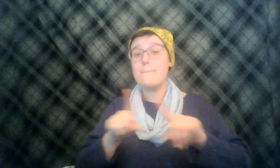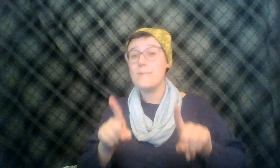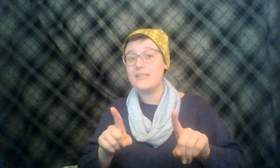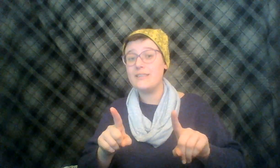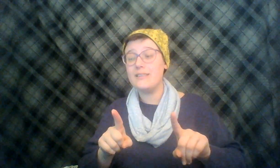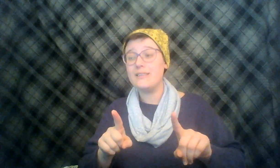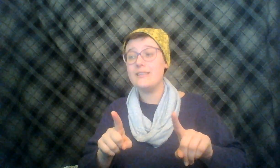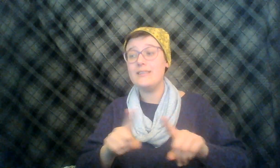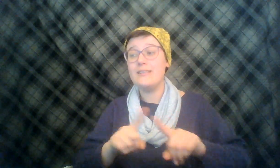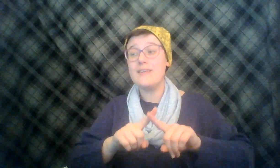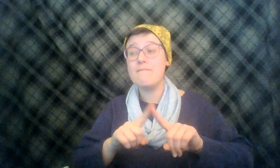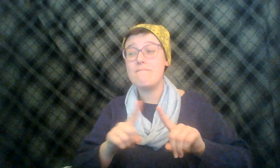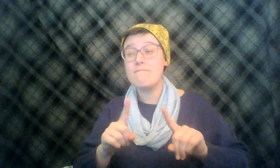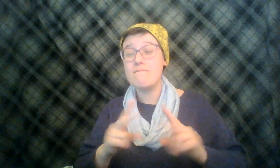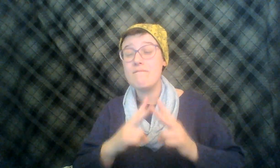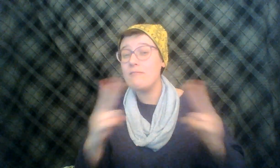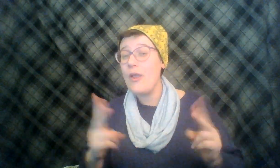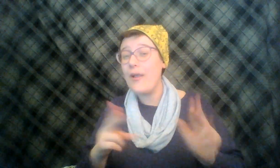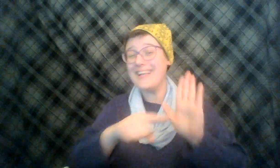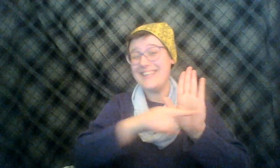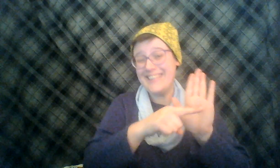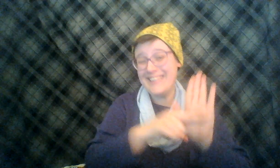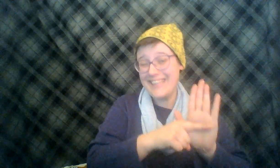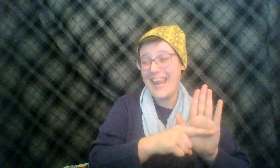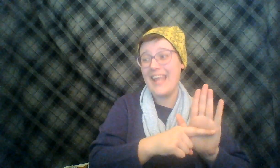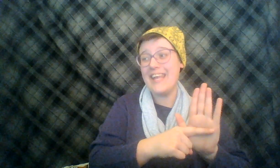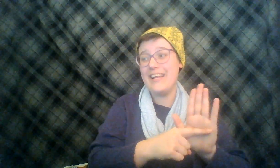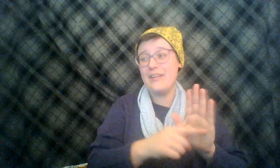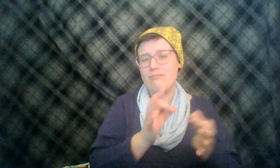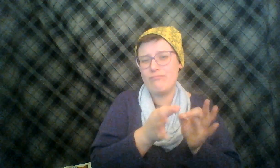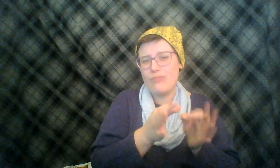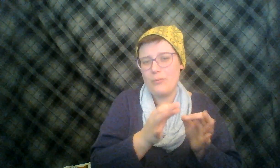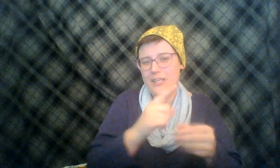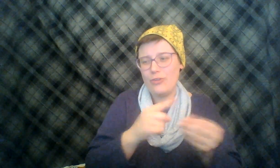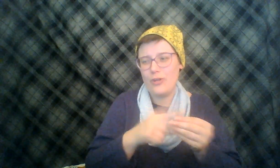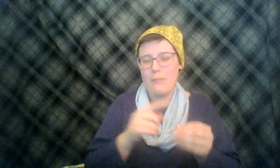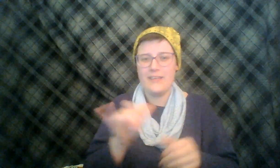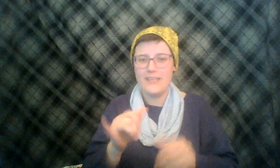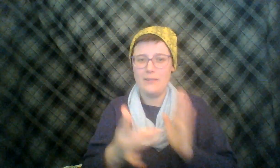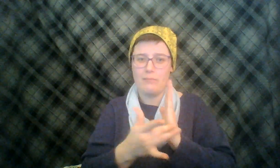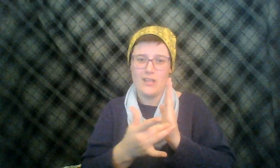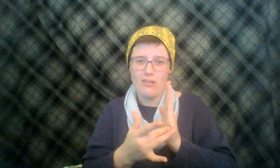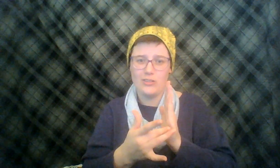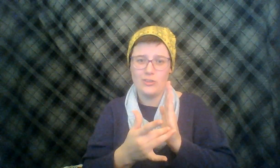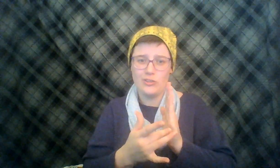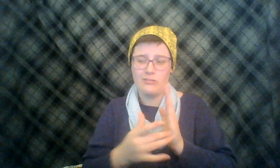It’s a very different and negative interpretation of the same technology.